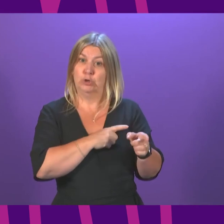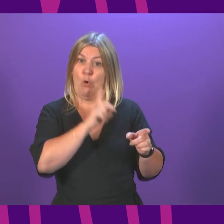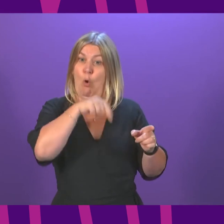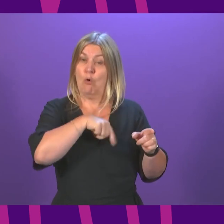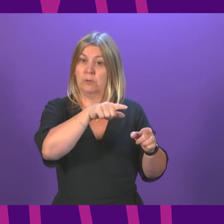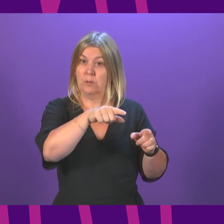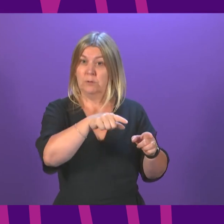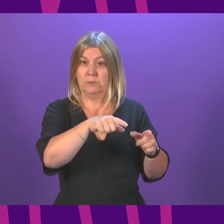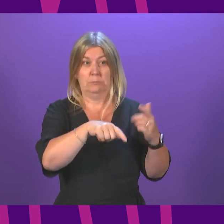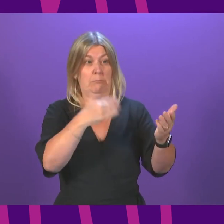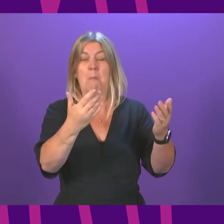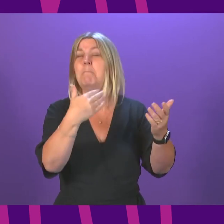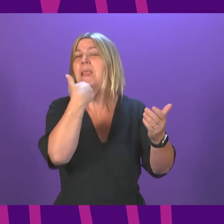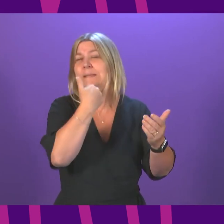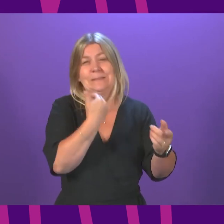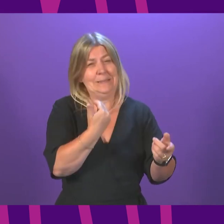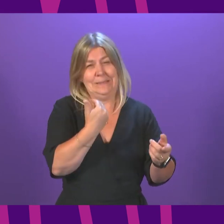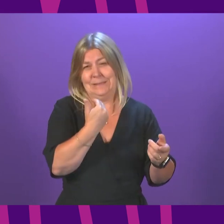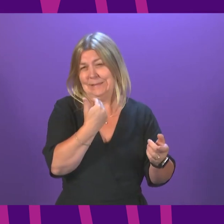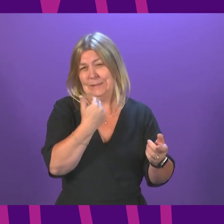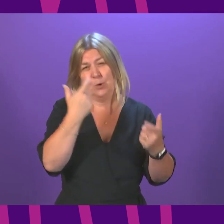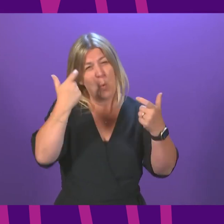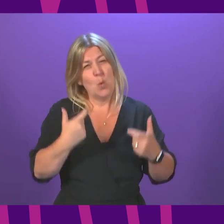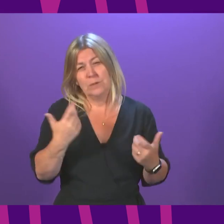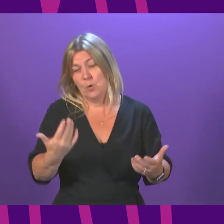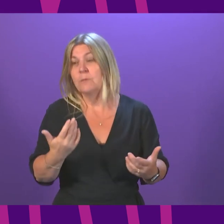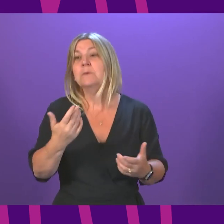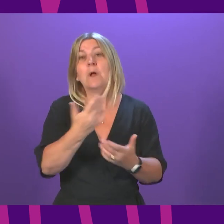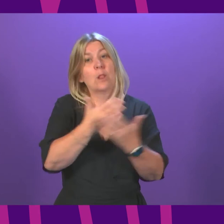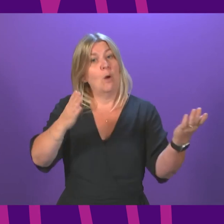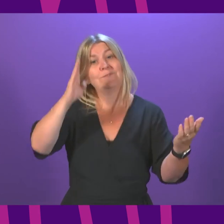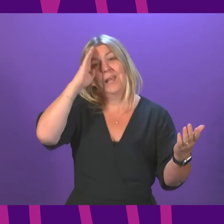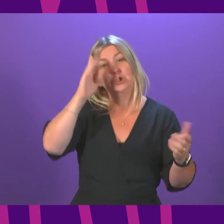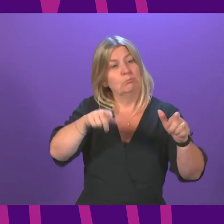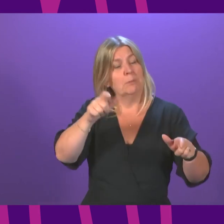I start by offering the condolences of the Liberal Democrats to everyone who knew Andrew